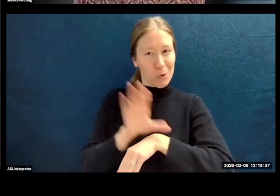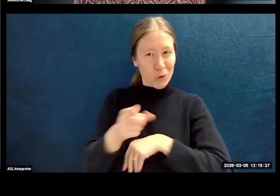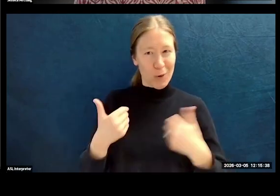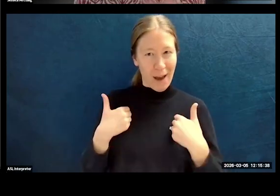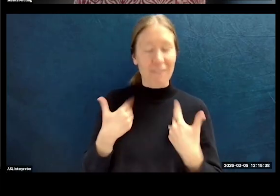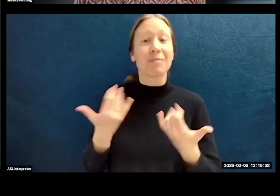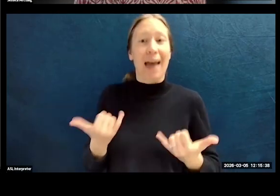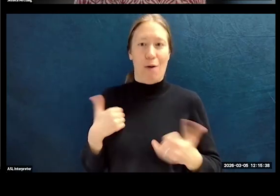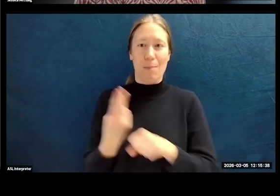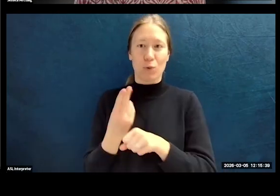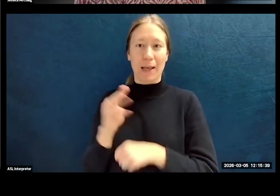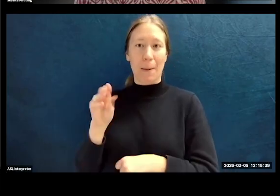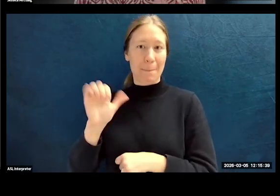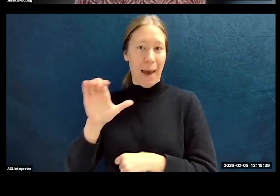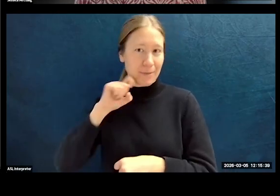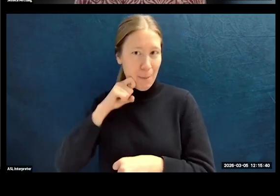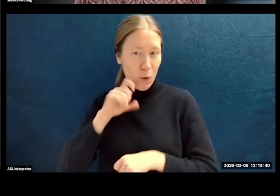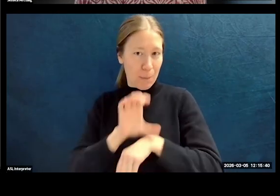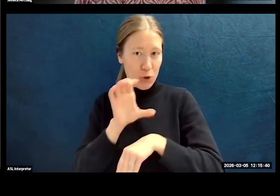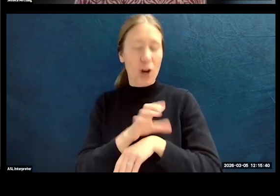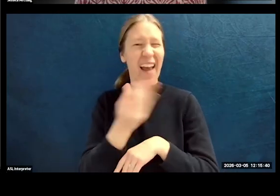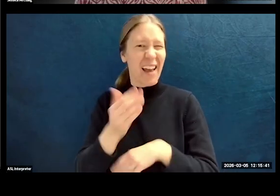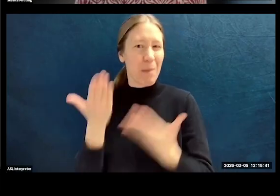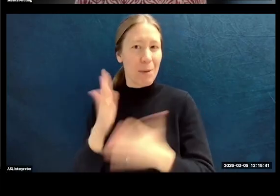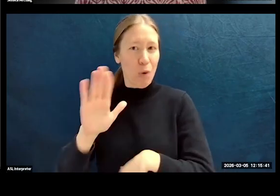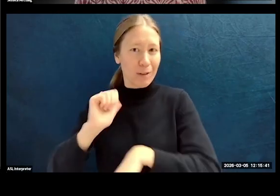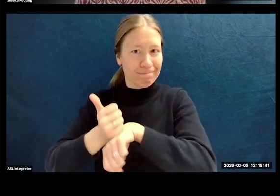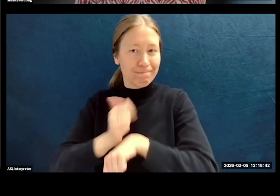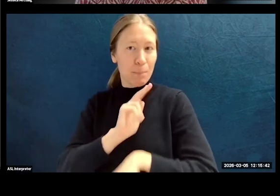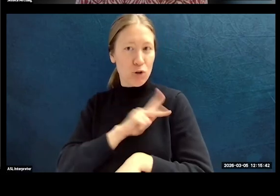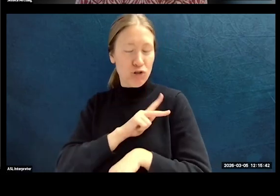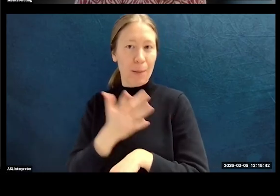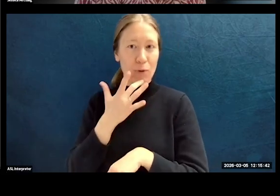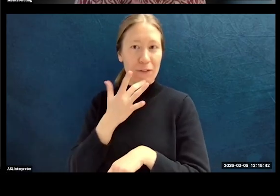As well as some of the preferences that you might have set up personally for how Acrobat displays content to you.